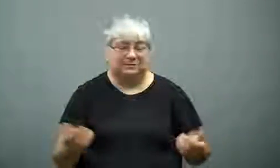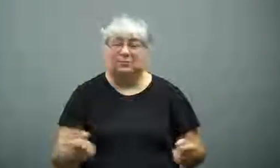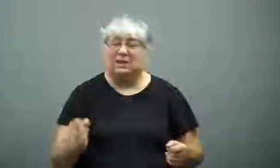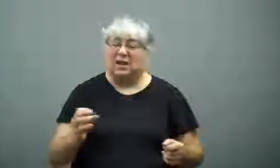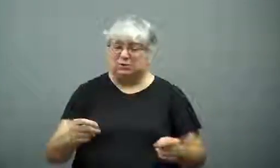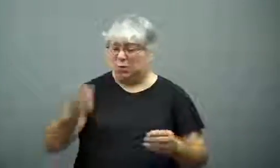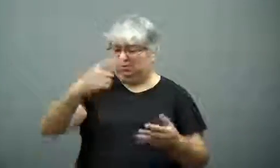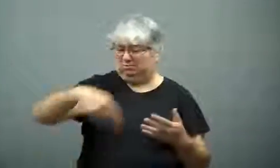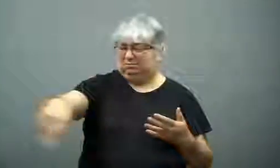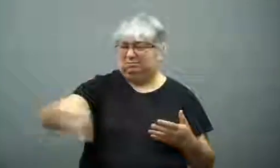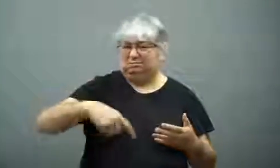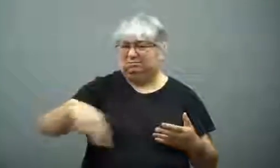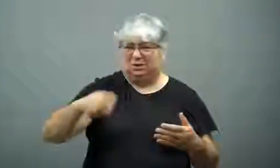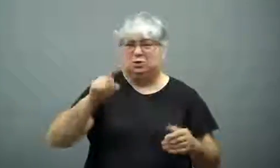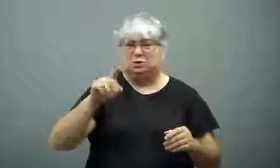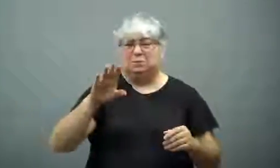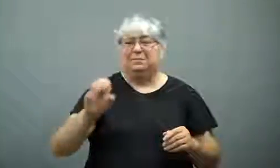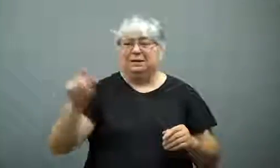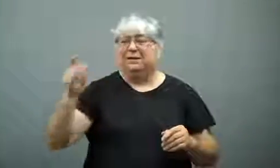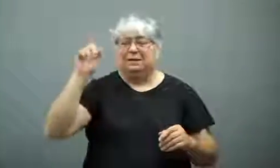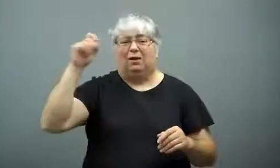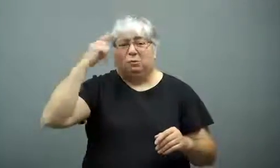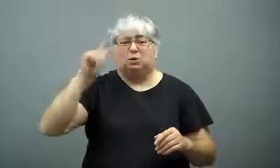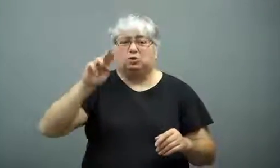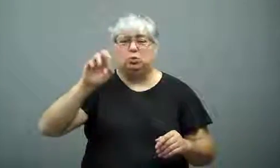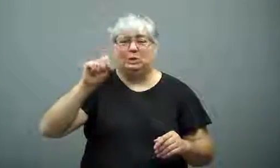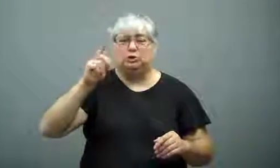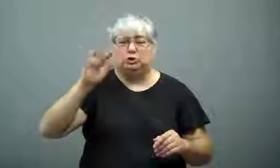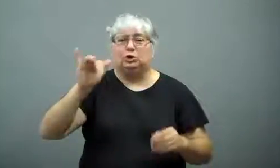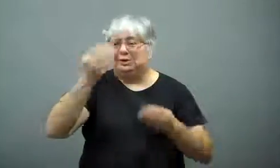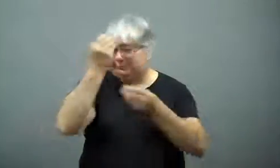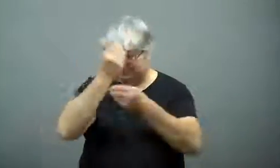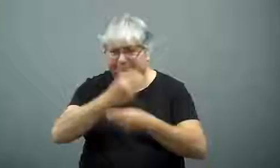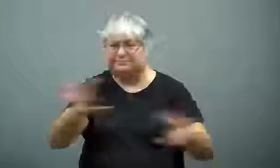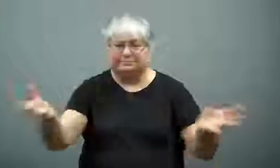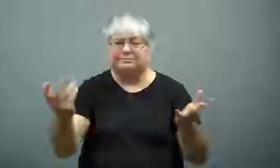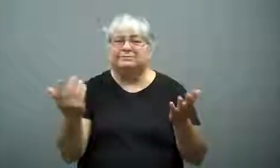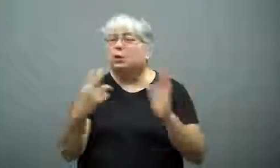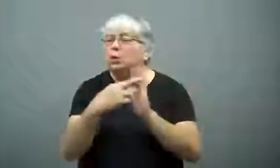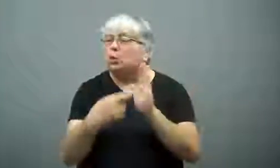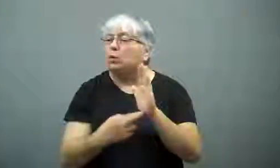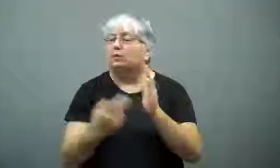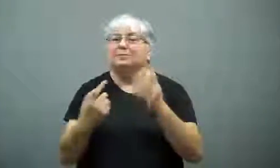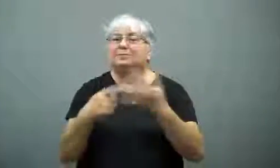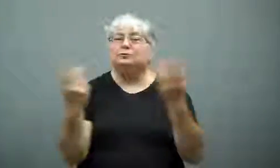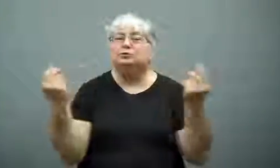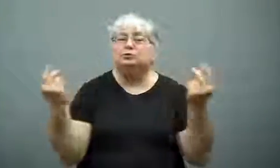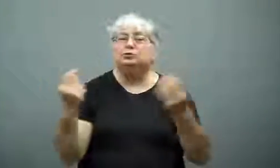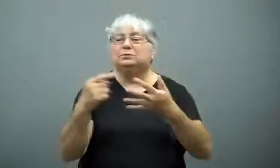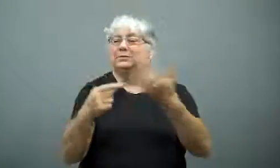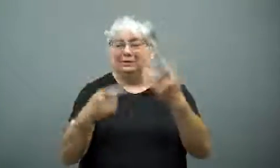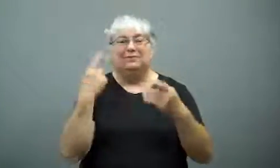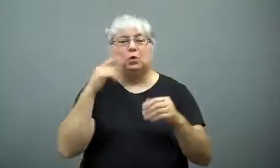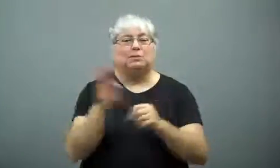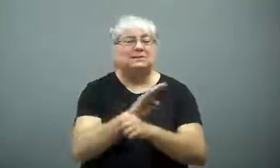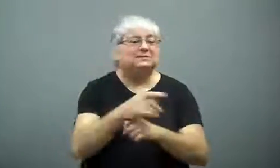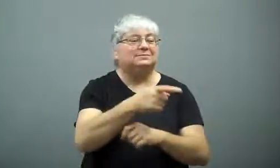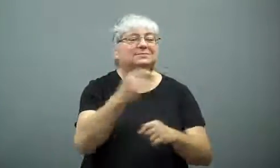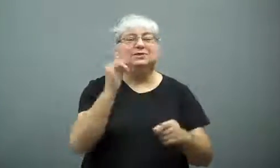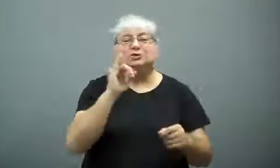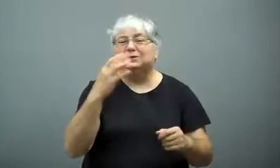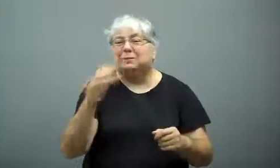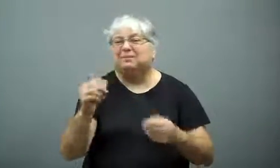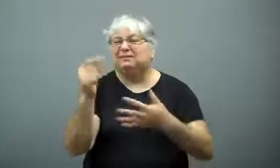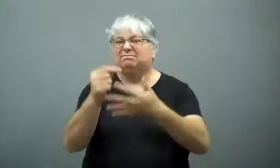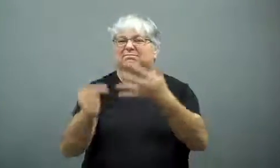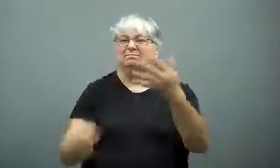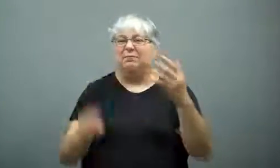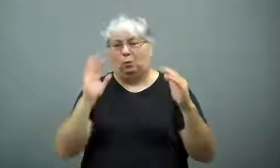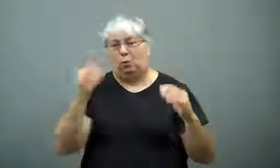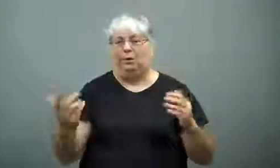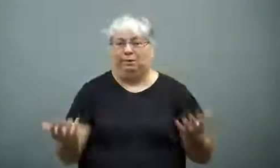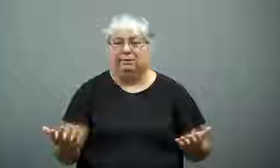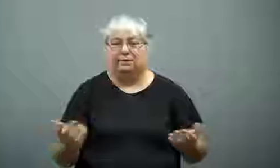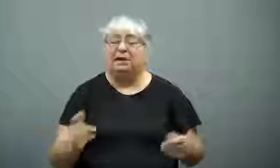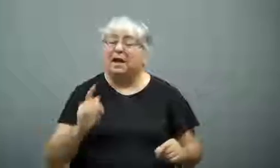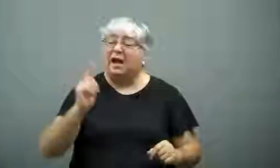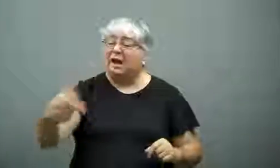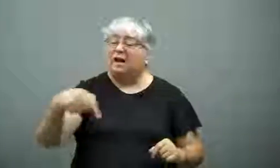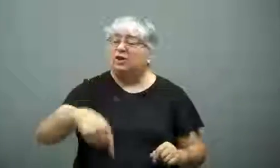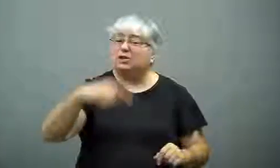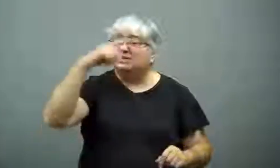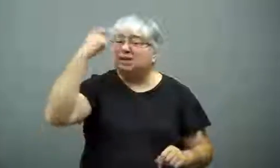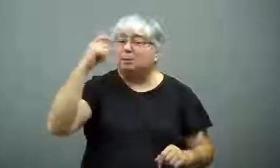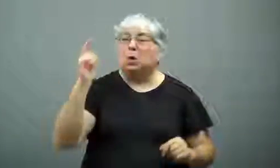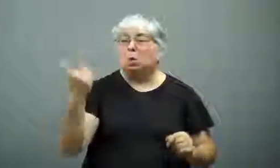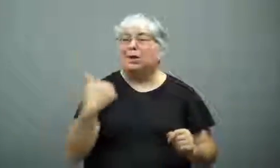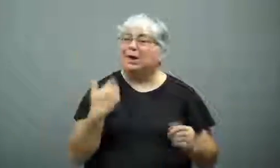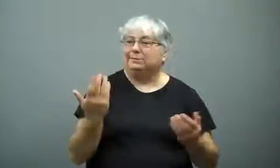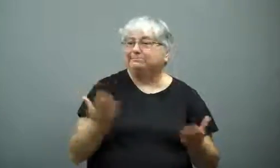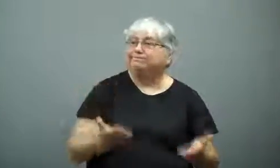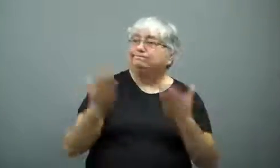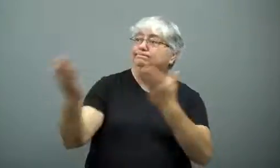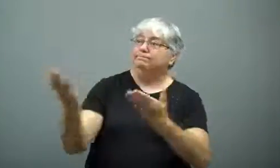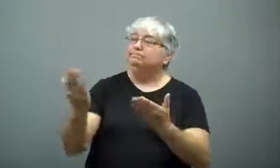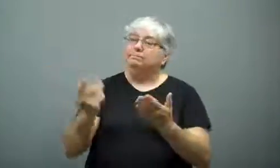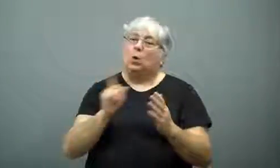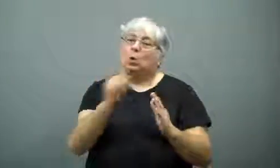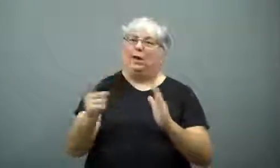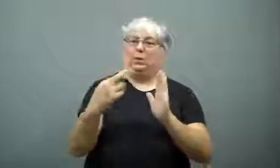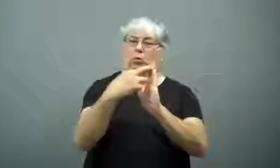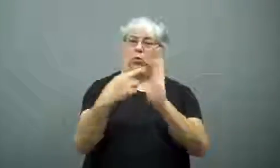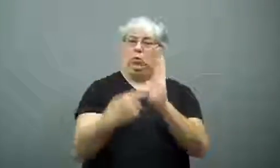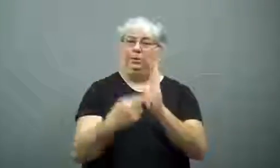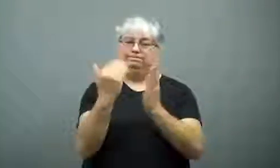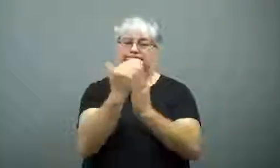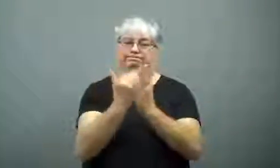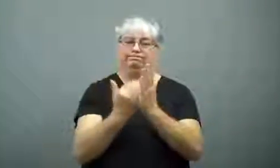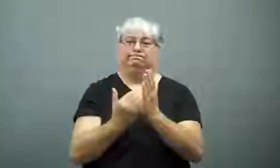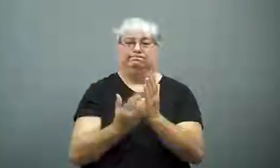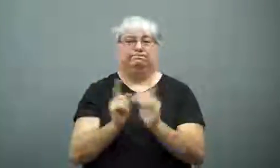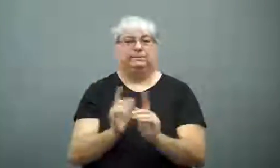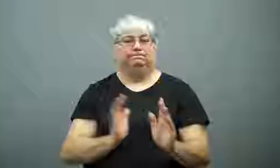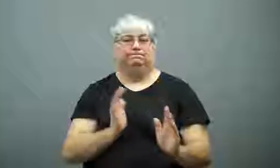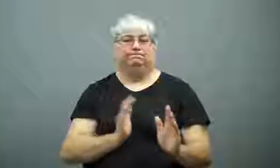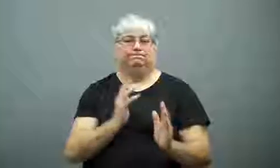Some rules for businesses and insurance companies should be released this week.